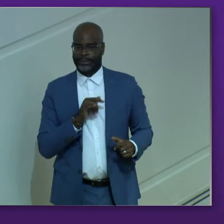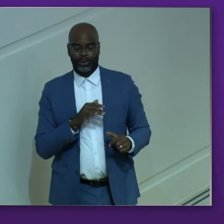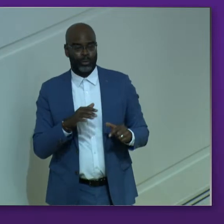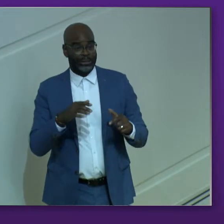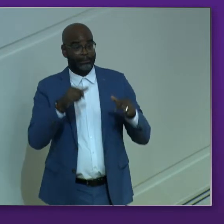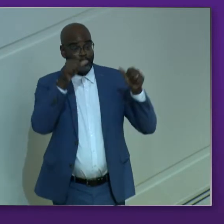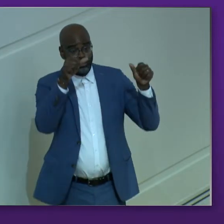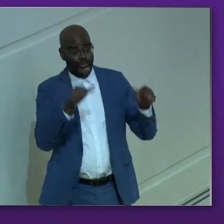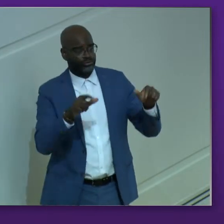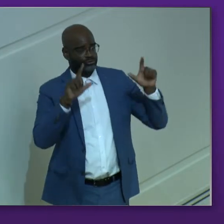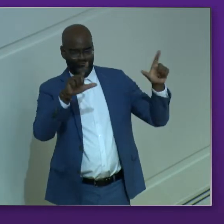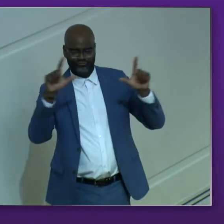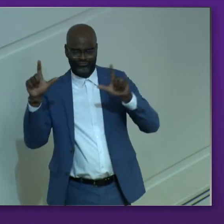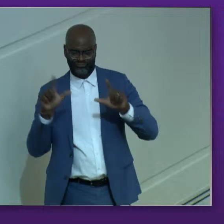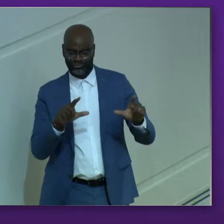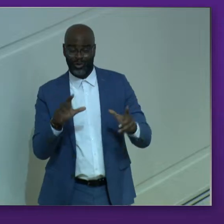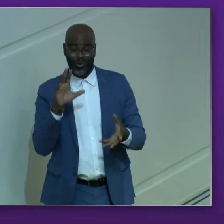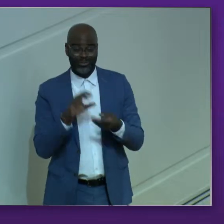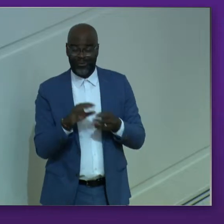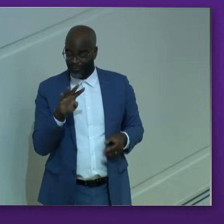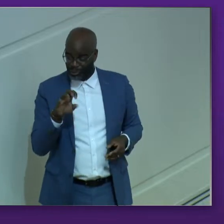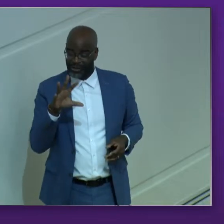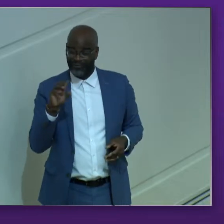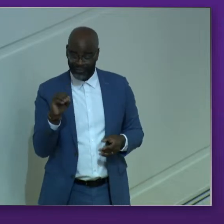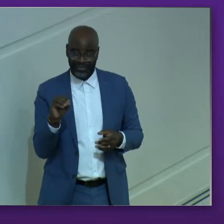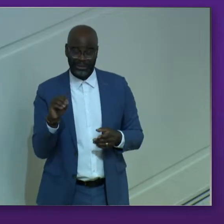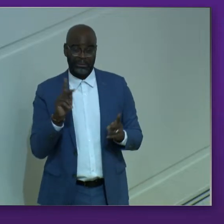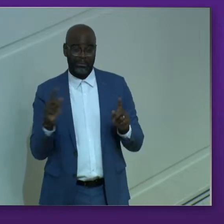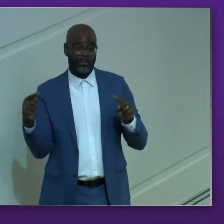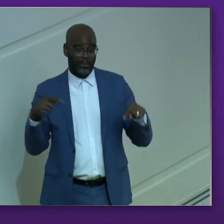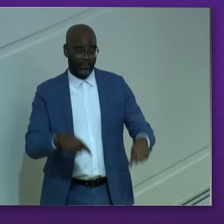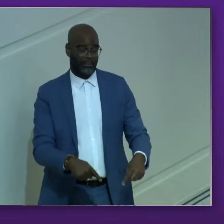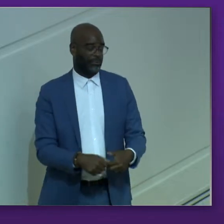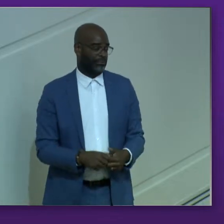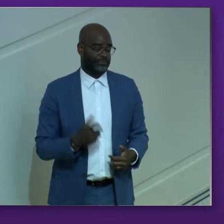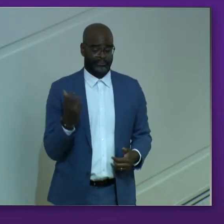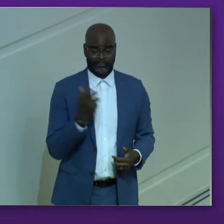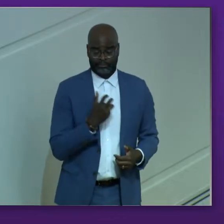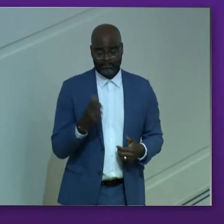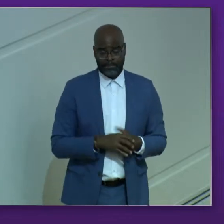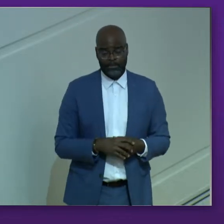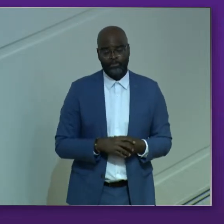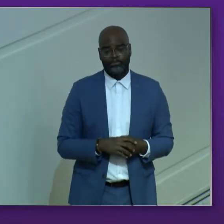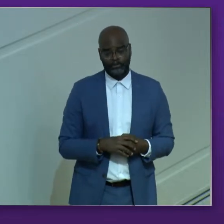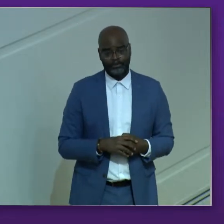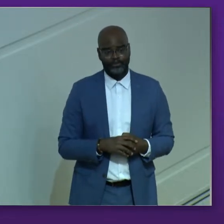COLLEGIATE STEM CONFERENCE THIS YEAR THAT BROUGHT MORE THAN 450